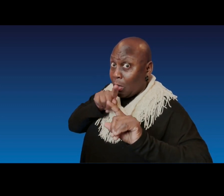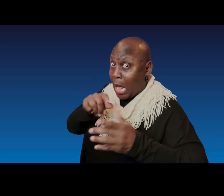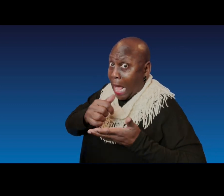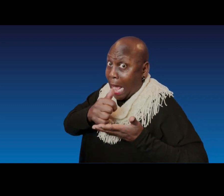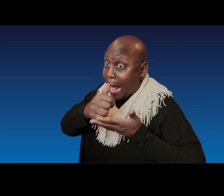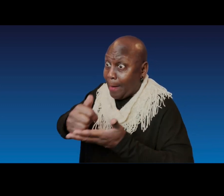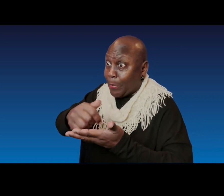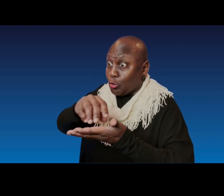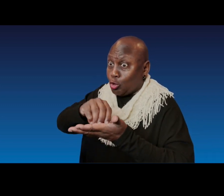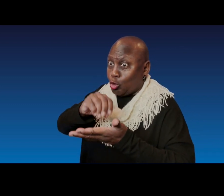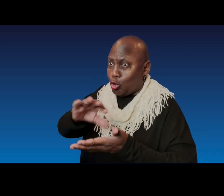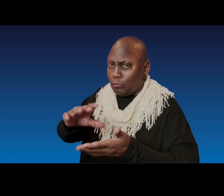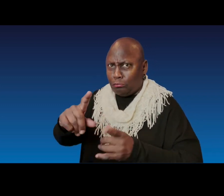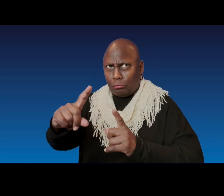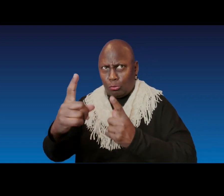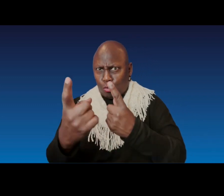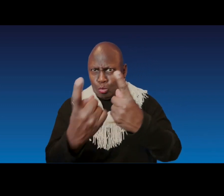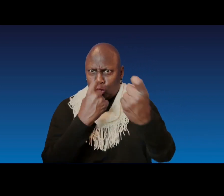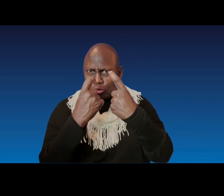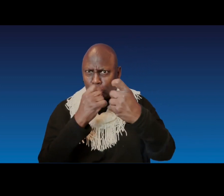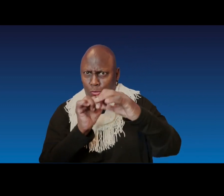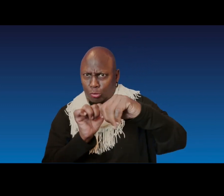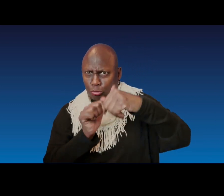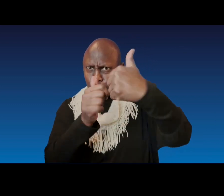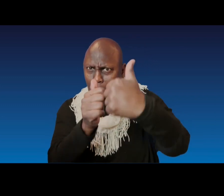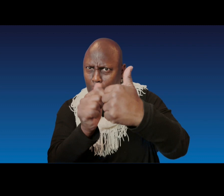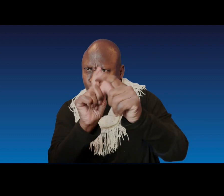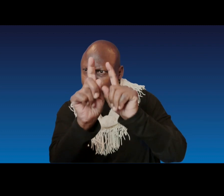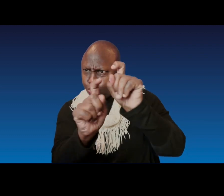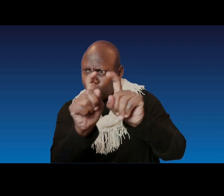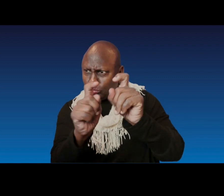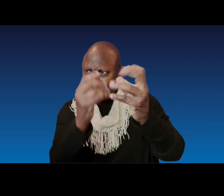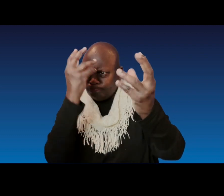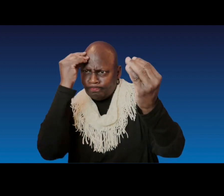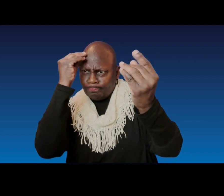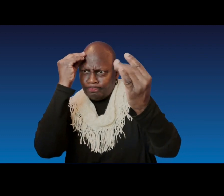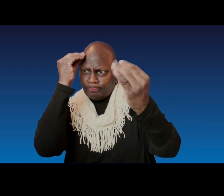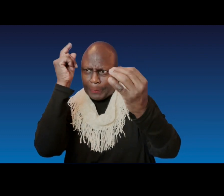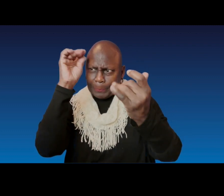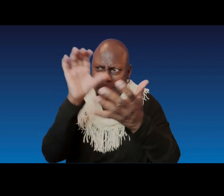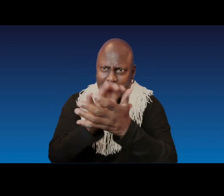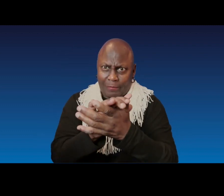question, challenge, and think critically about domination